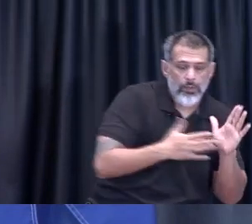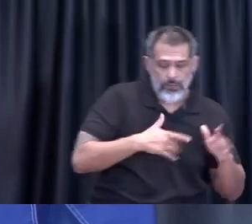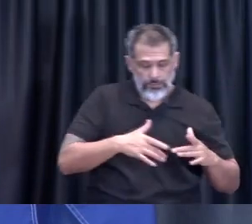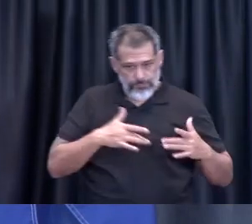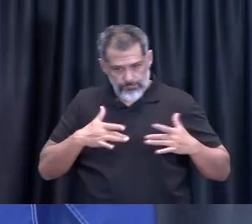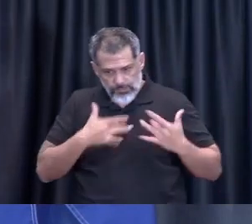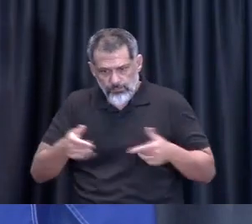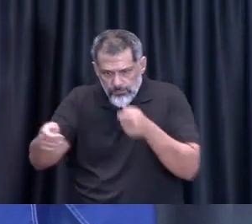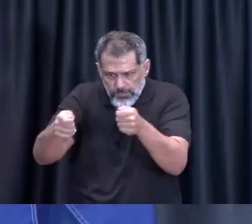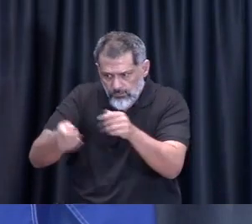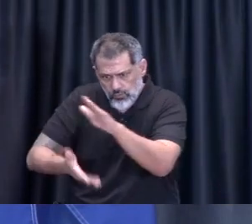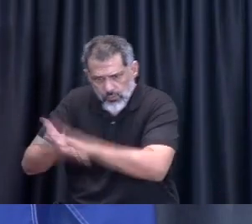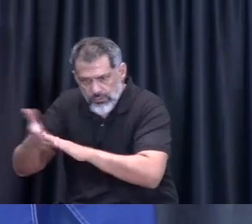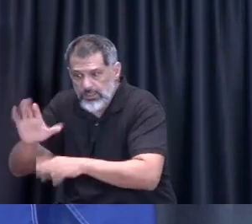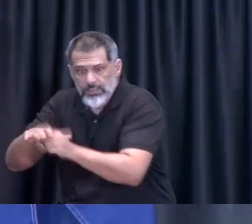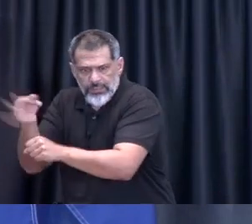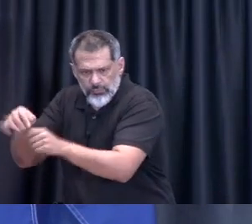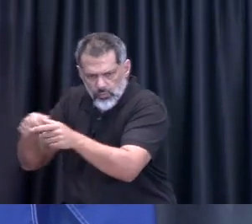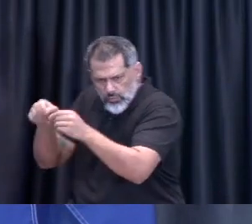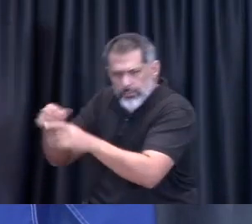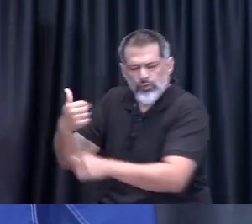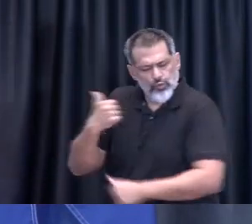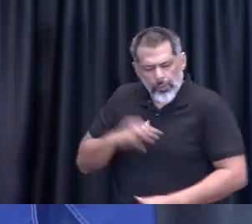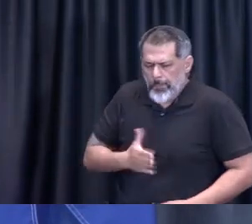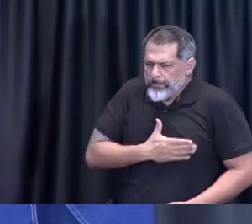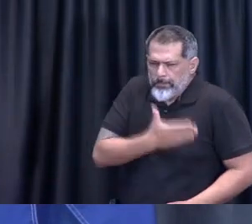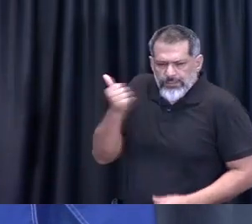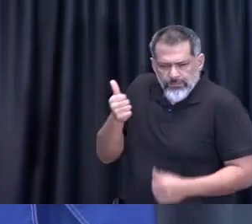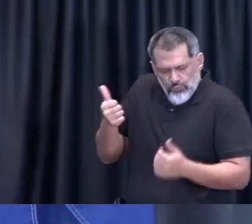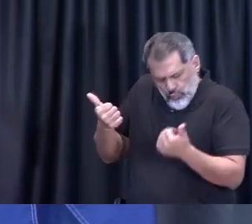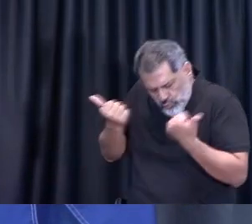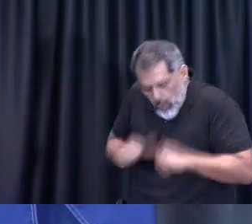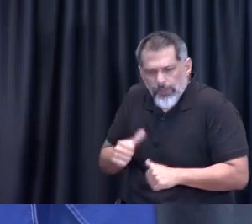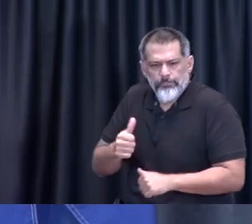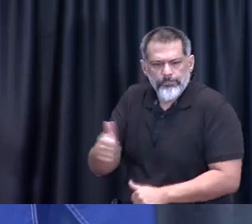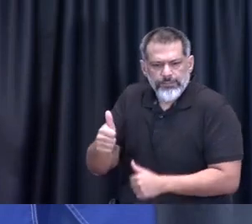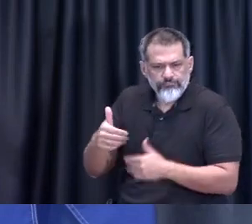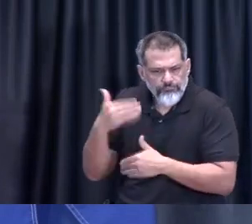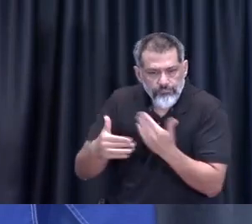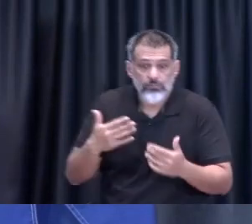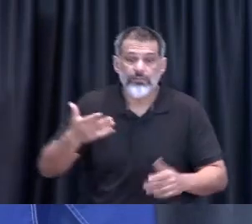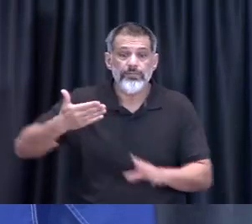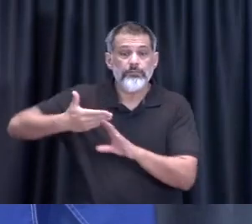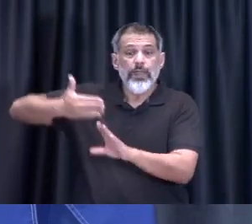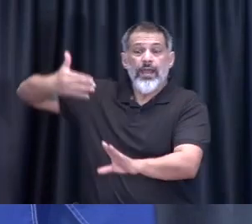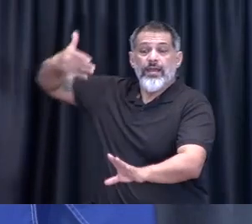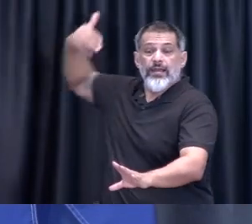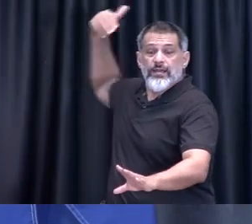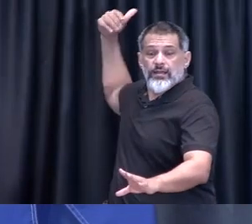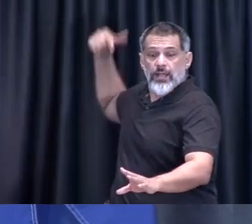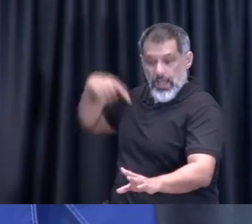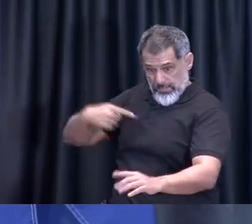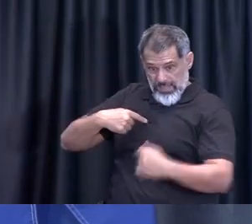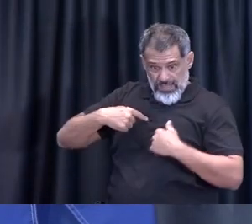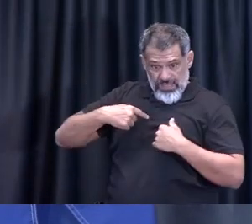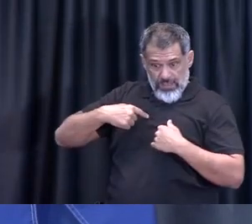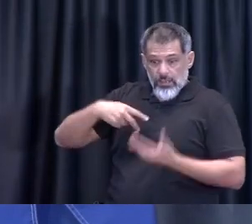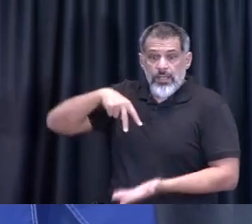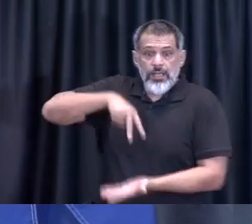and every day. In days gone by, it would have been considered a sign of weakness for a fire chief to speak openly about